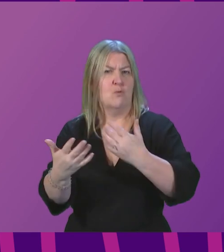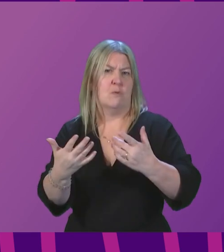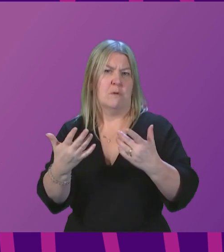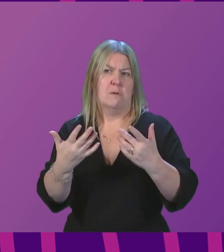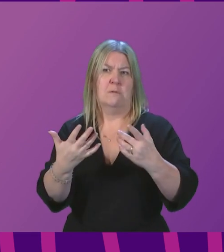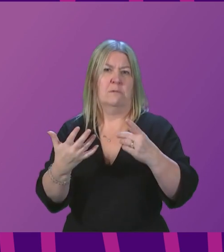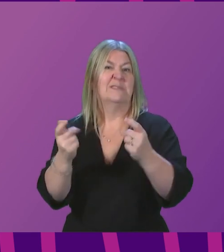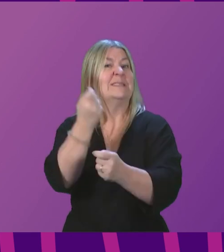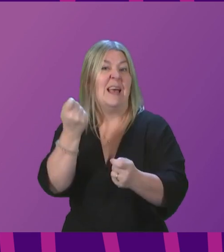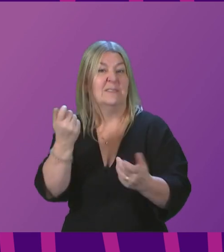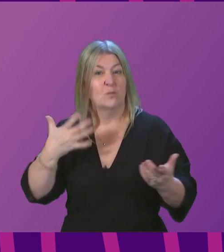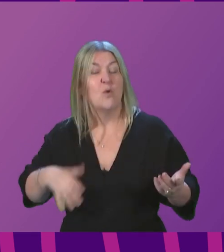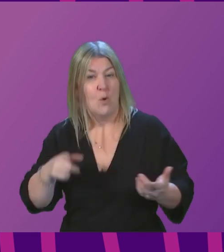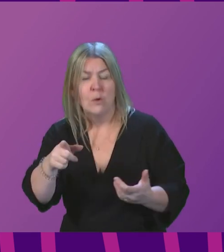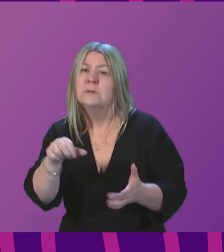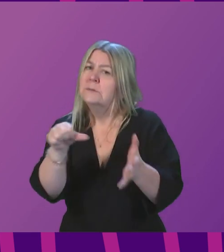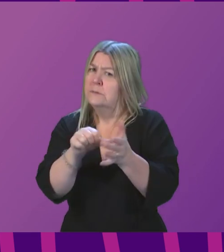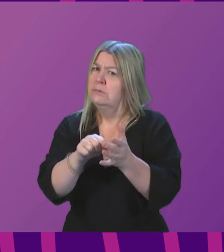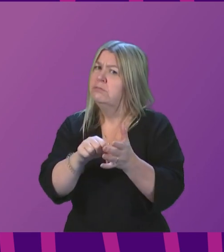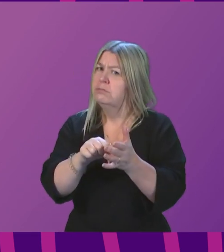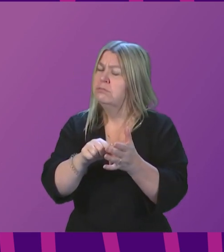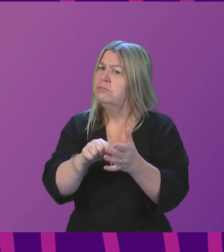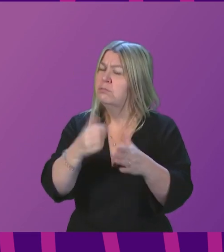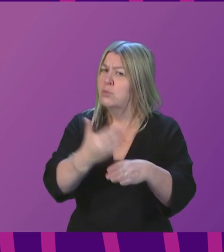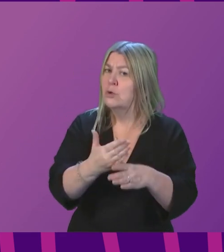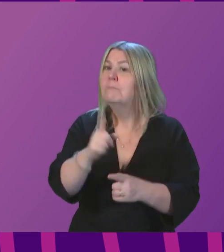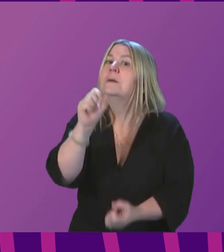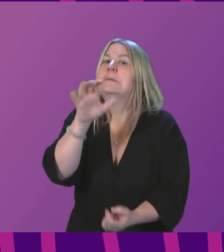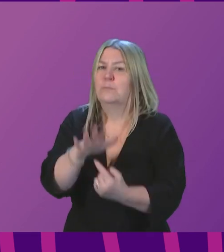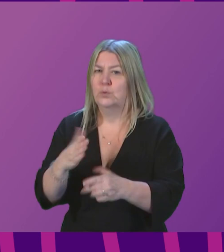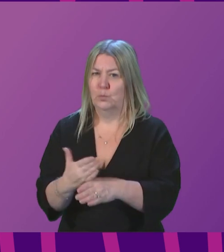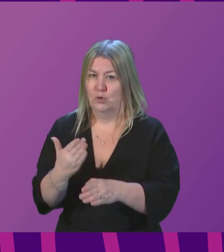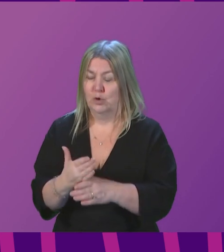It is important, difficult and, in many aspects, controversial work.